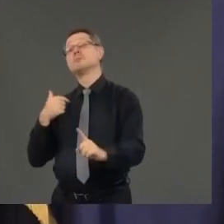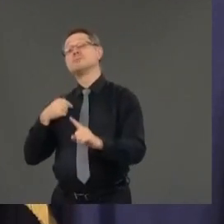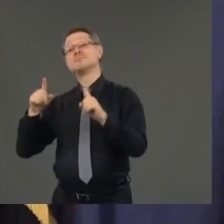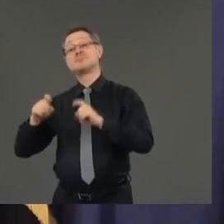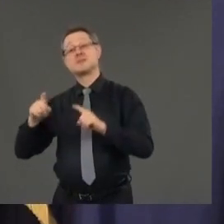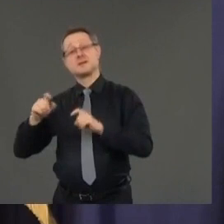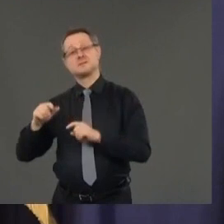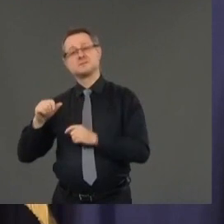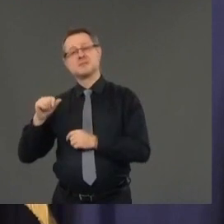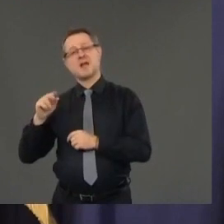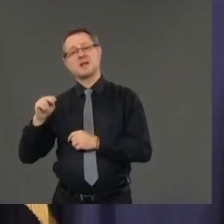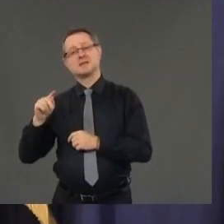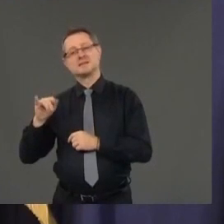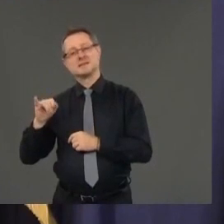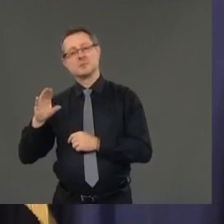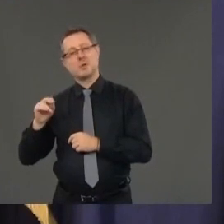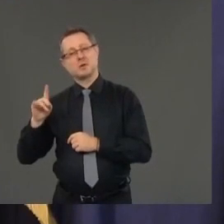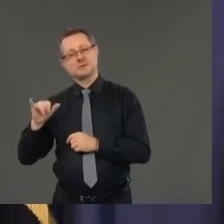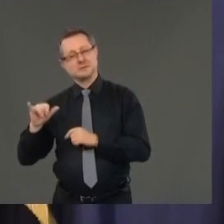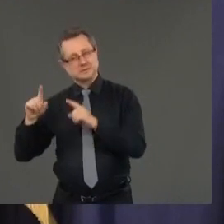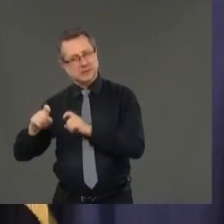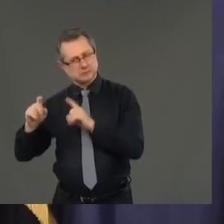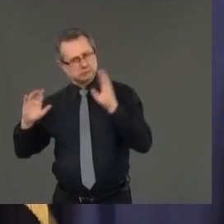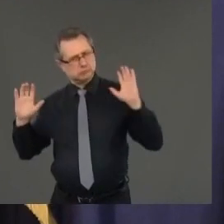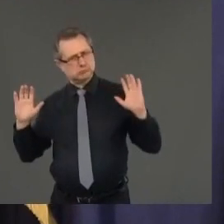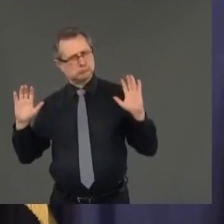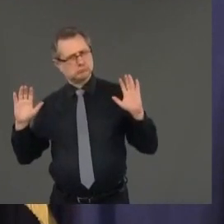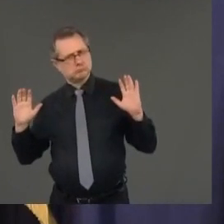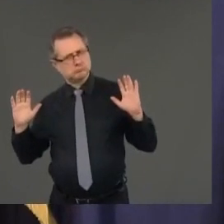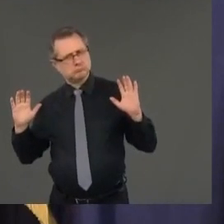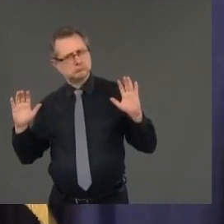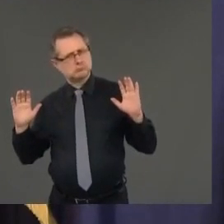THE EARLIER TEST WE DID WAS AN